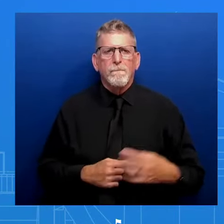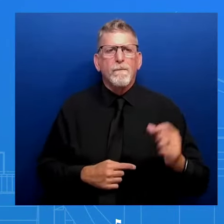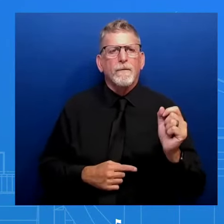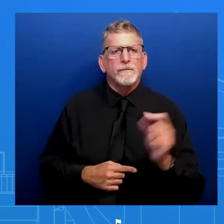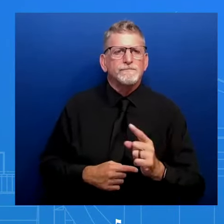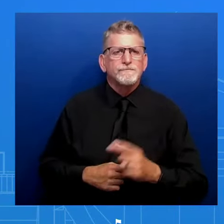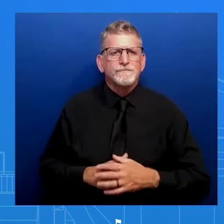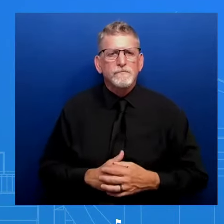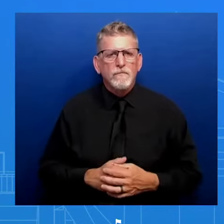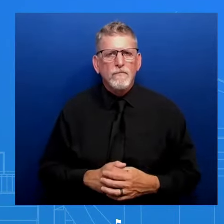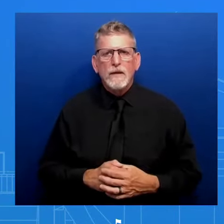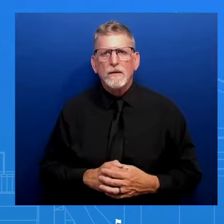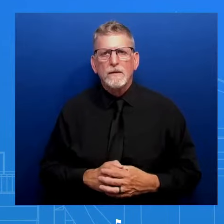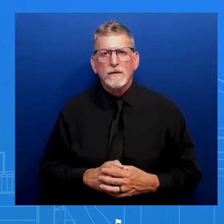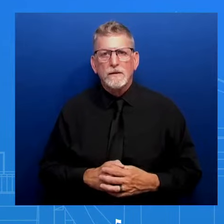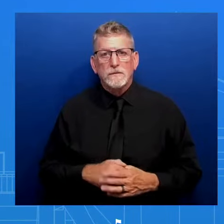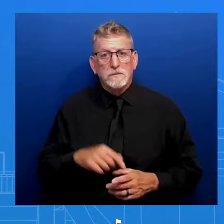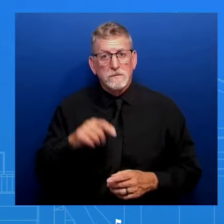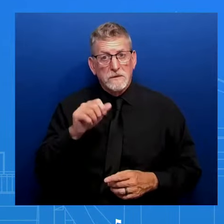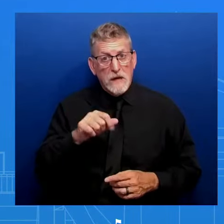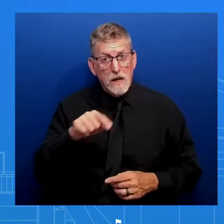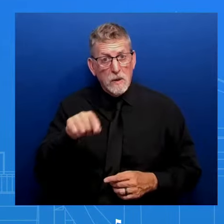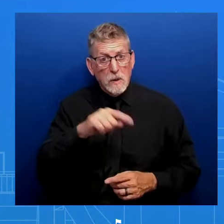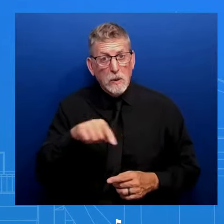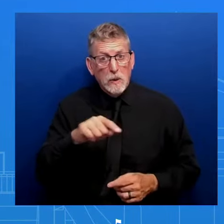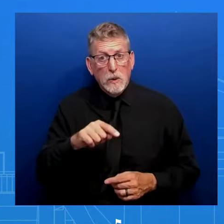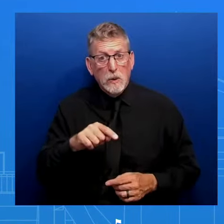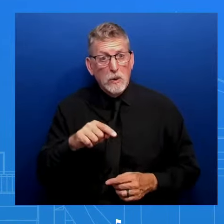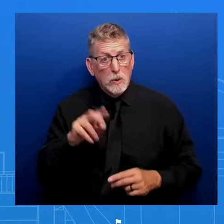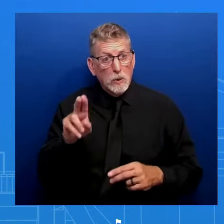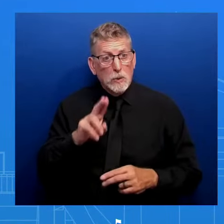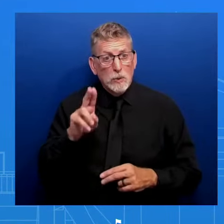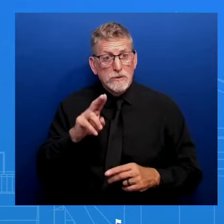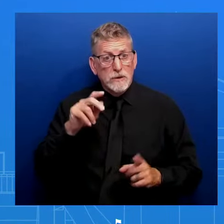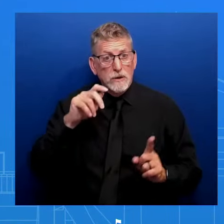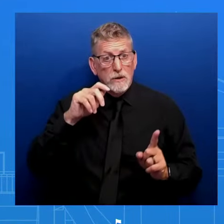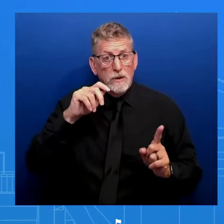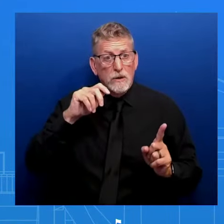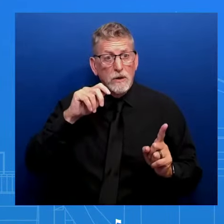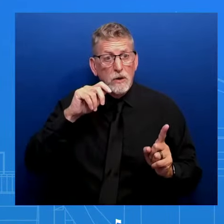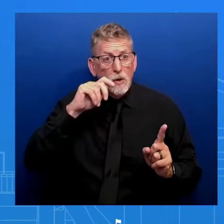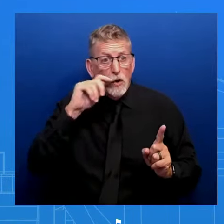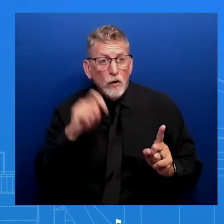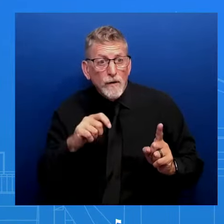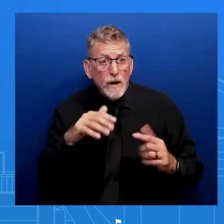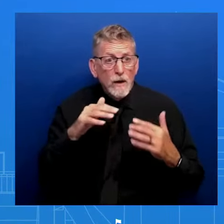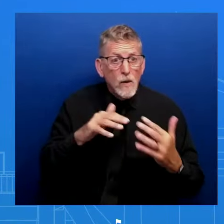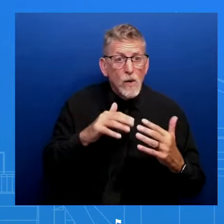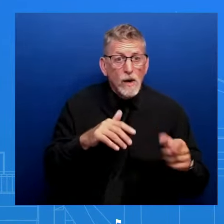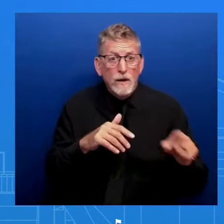Mr. Kirby: I couldn't begin to confirm that. I don't know. The Press: One more. Ms. Jean-Pierre: We got to -- we got to keep -- go ahead, Francesca. The Press: Thanks, John.